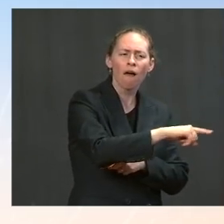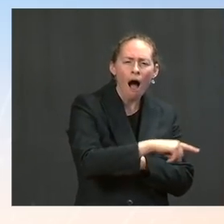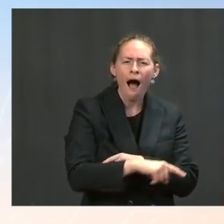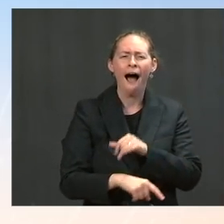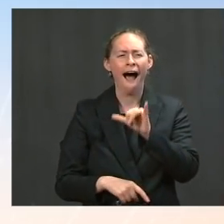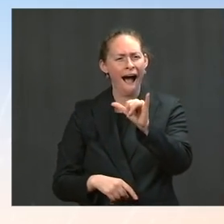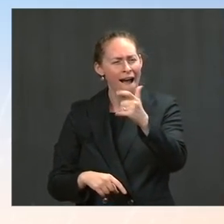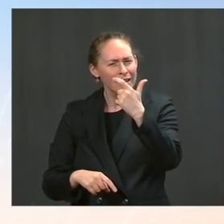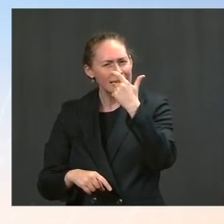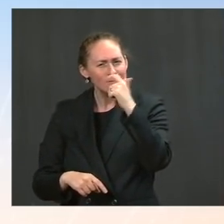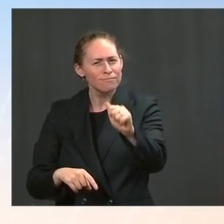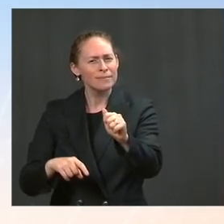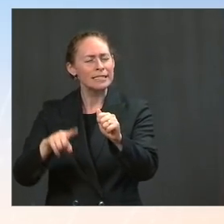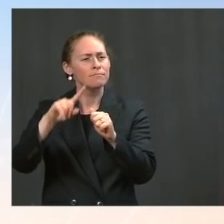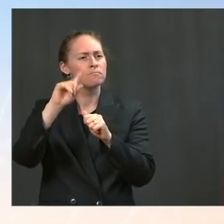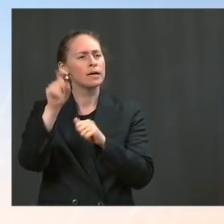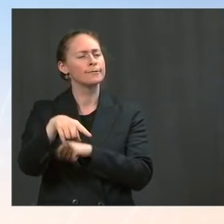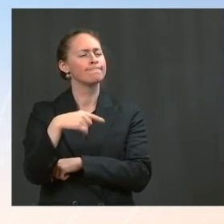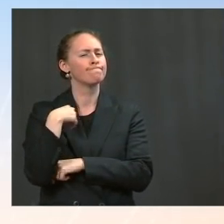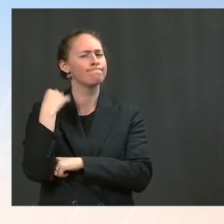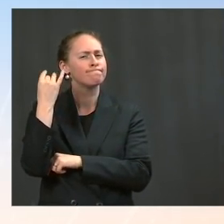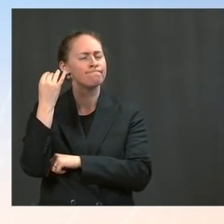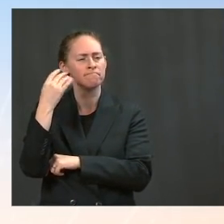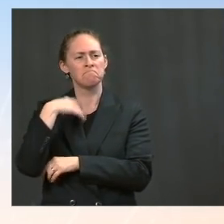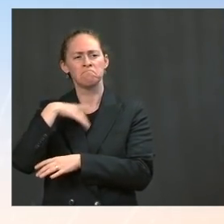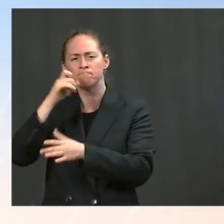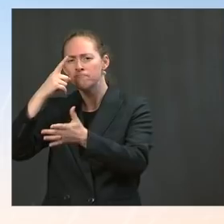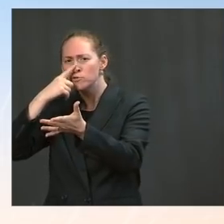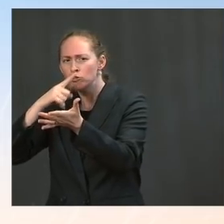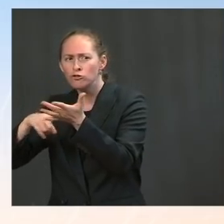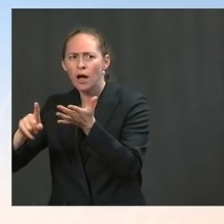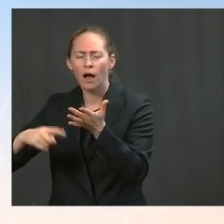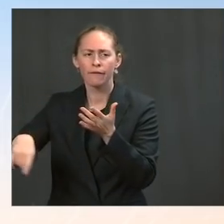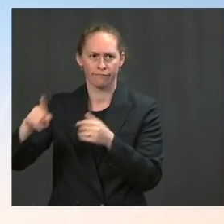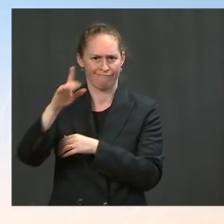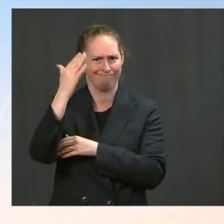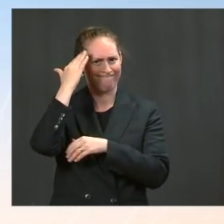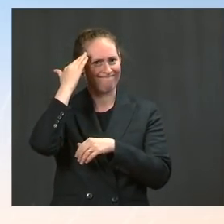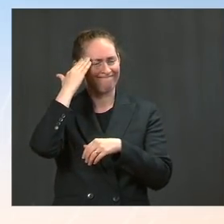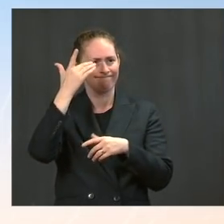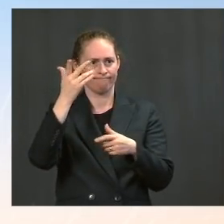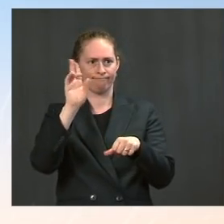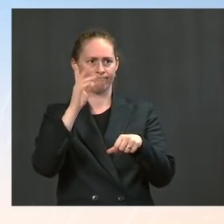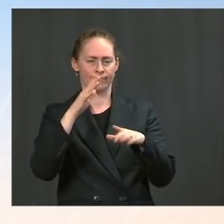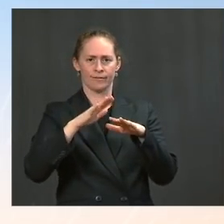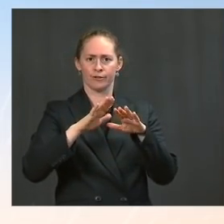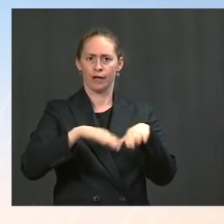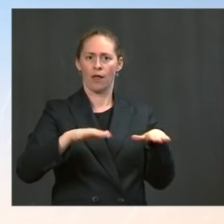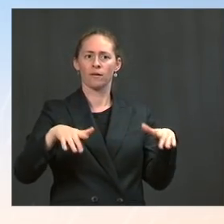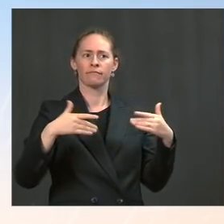I will reiterate that, of course, children are not eligible -- under the age of 12 -- yet for vaccines in the United States.